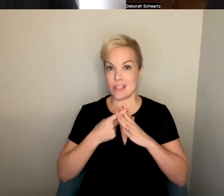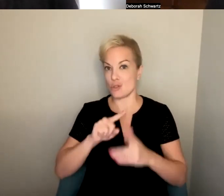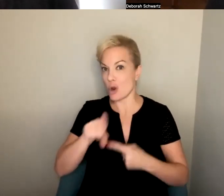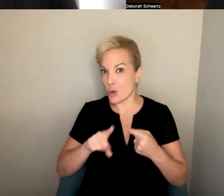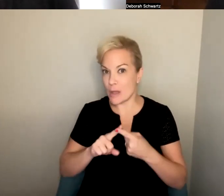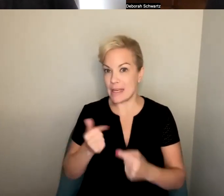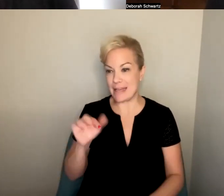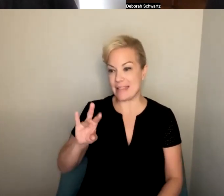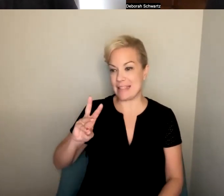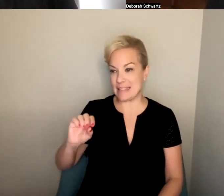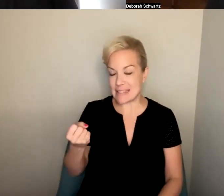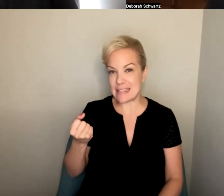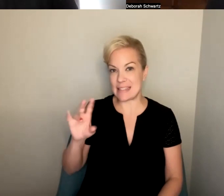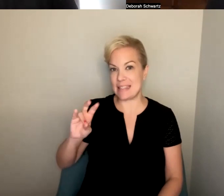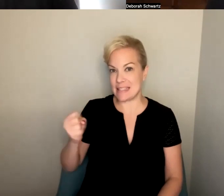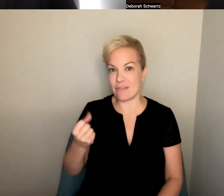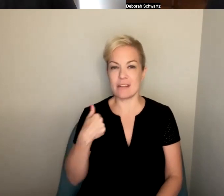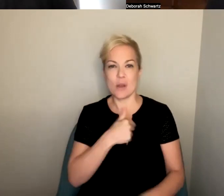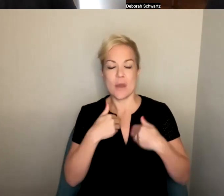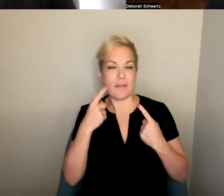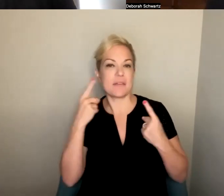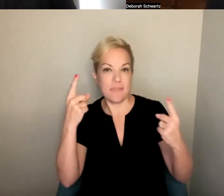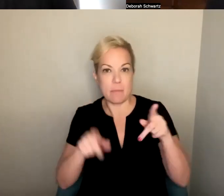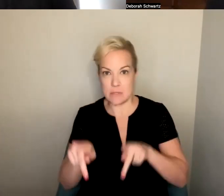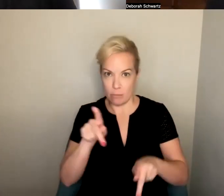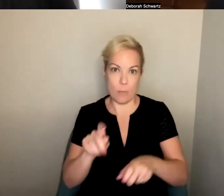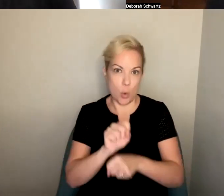John Mohawk and Rick Hill and **Orin Lyons** and **Jolene Richard** who helped train me